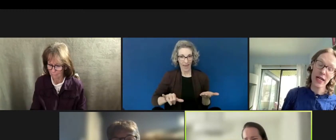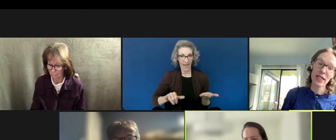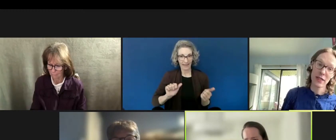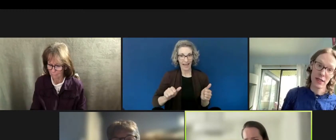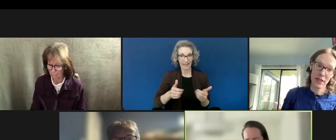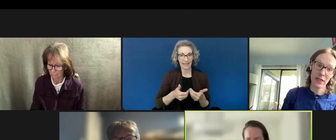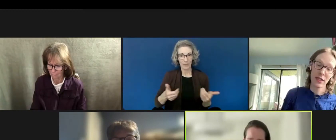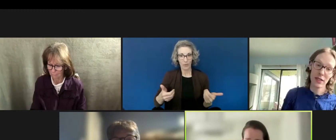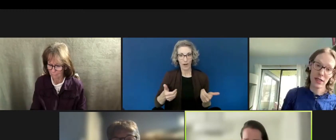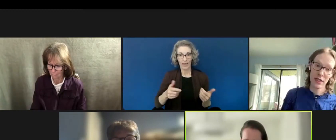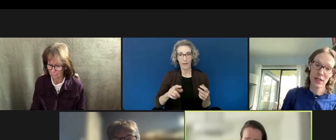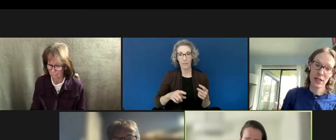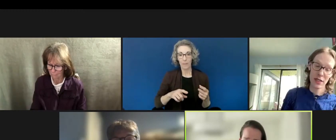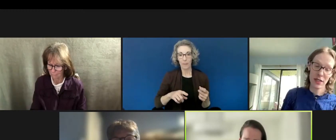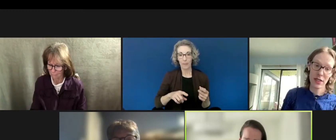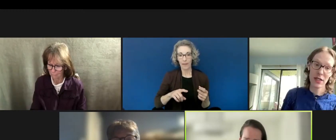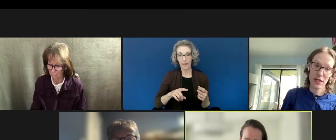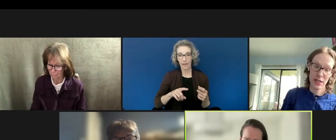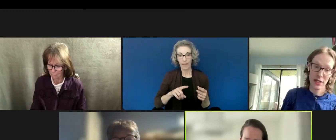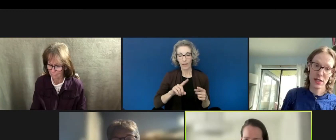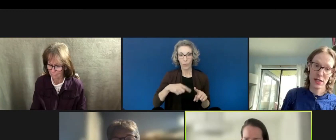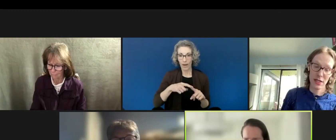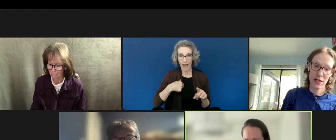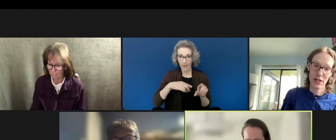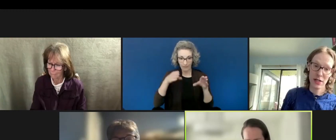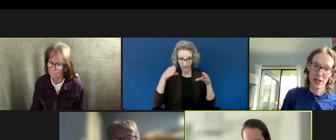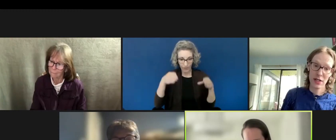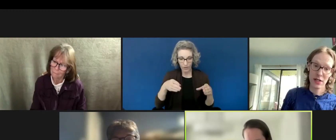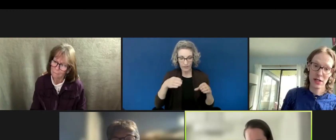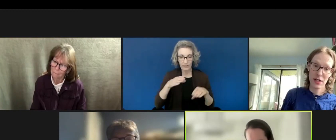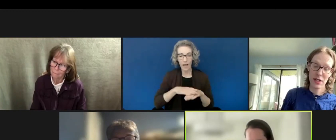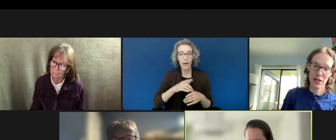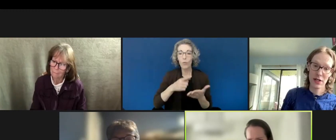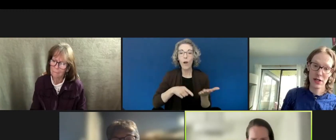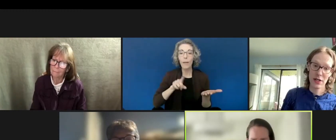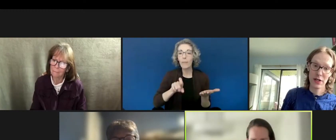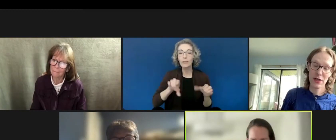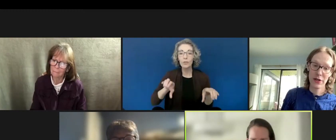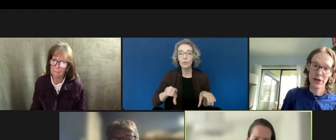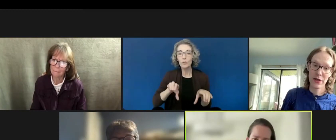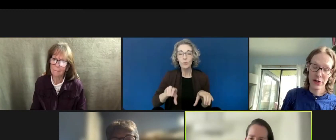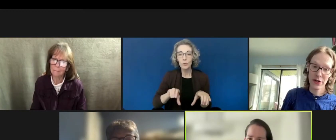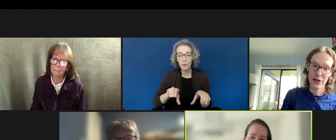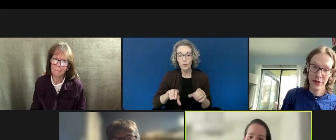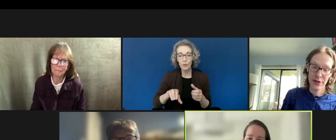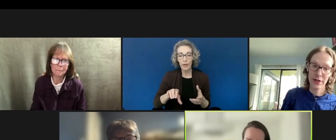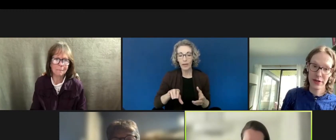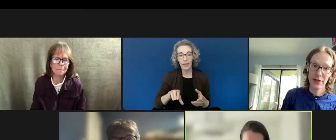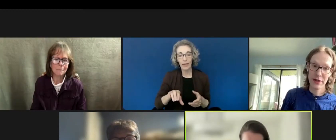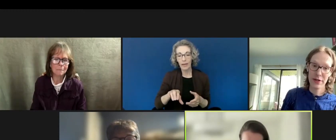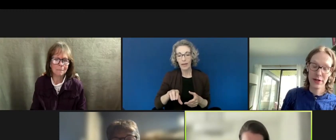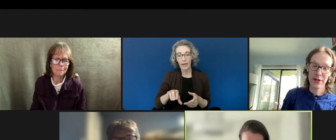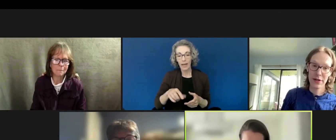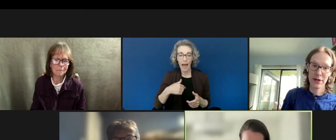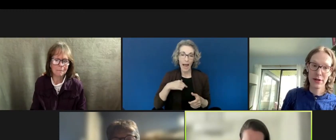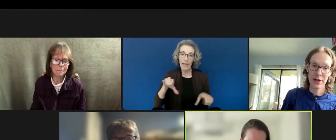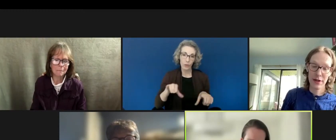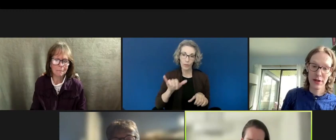When it's okay, focus on what do we need to do kind of I do that in practice.